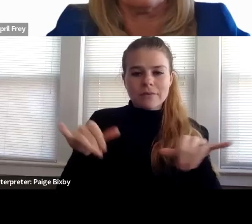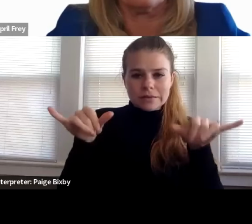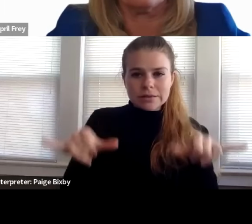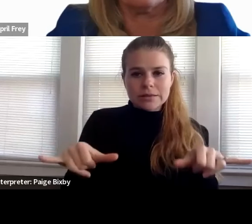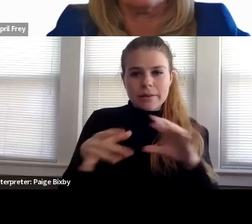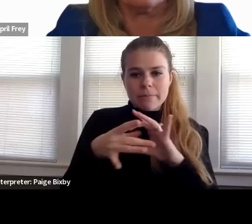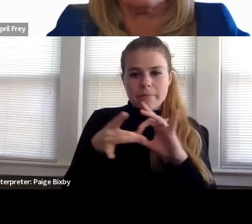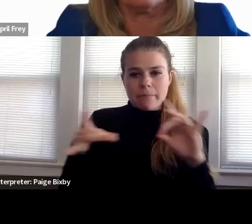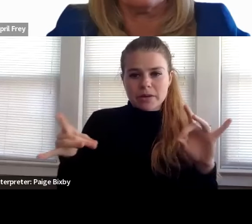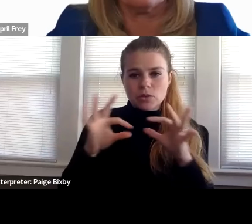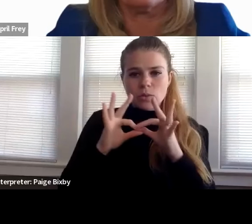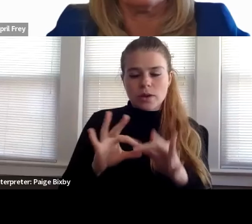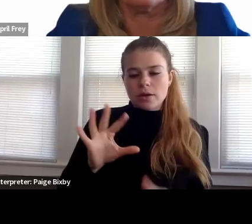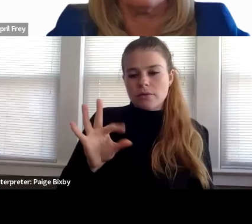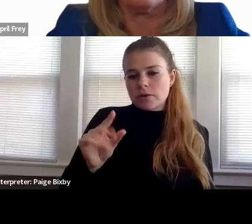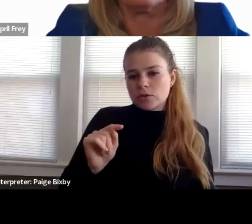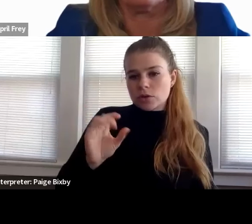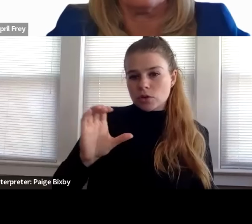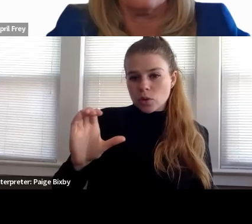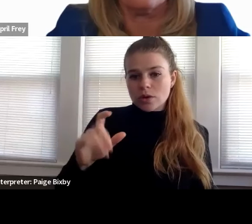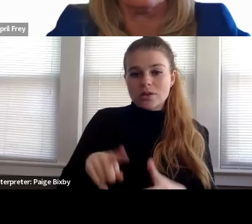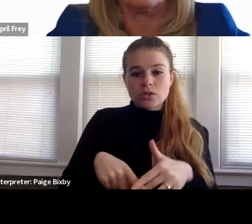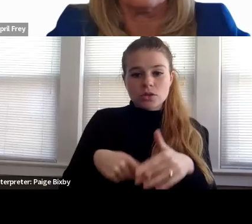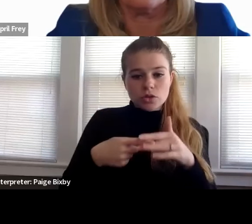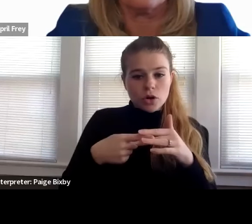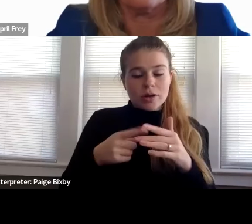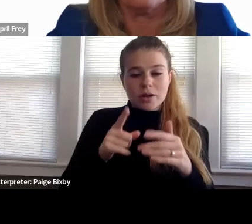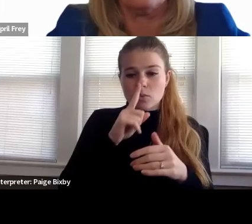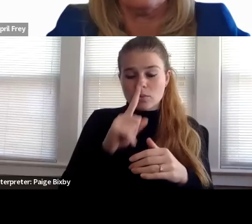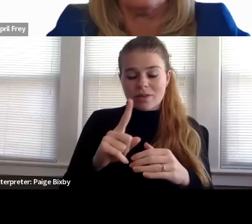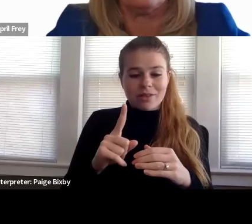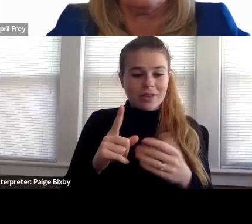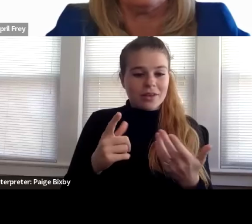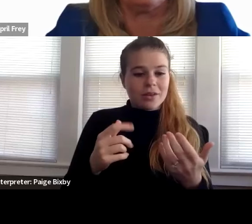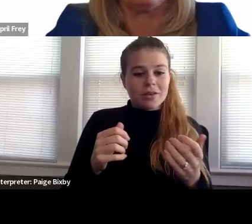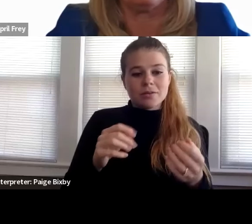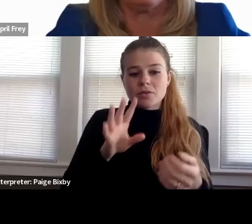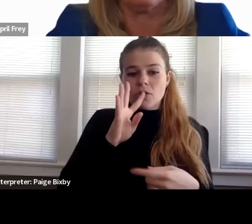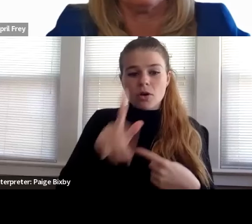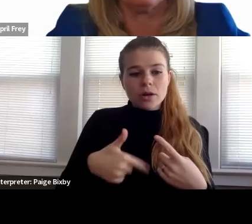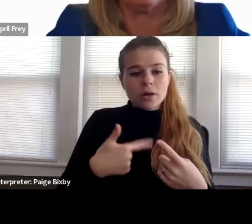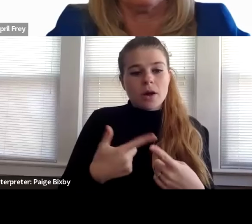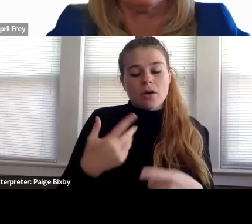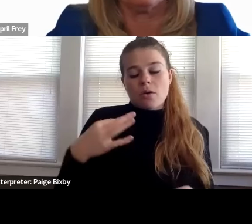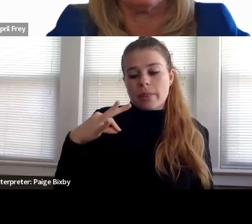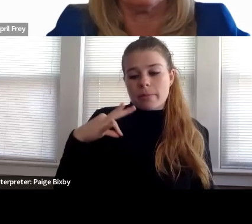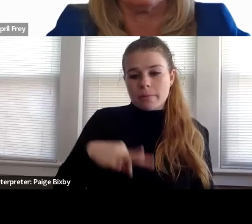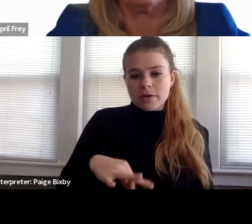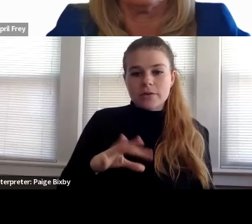and the benefits starting at the hotline. Talking about the benefits of family treatment courts, starting at the investigation,